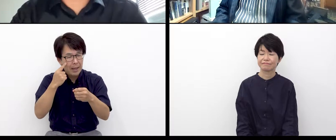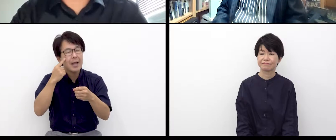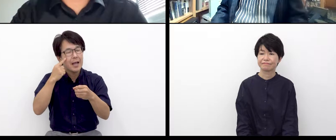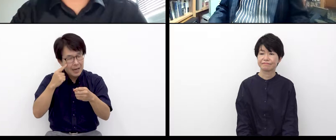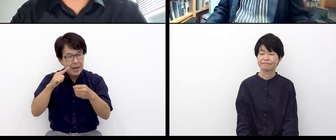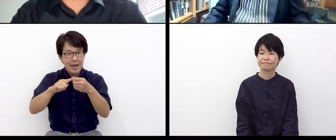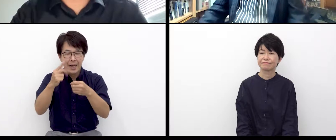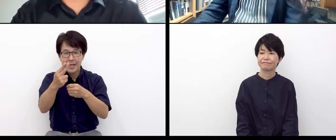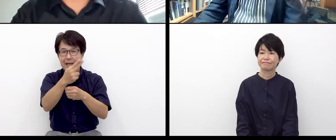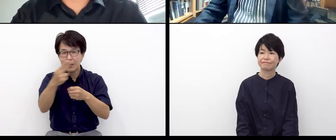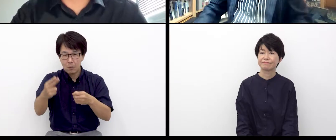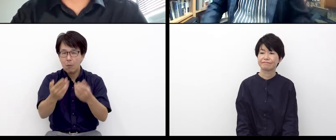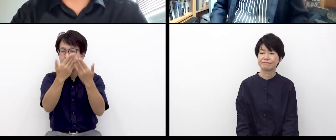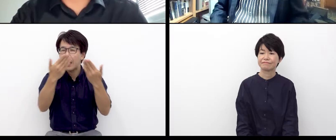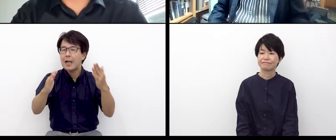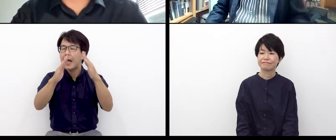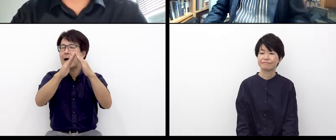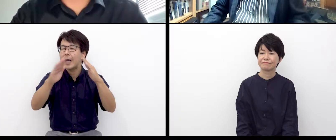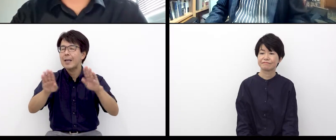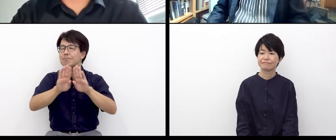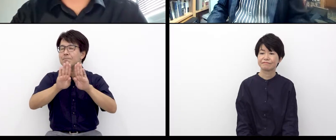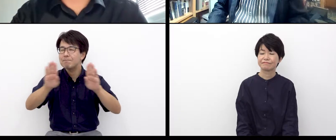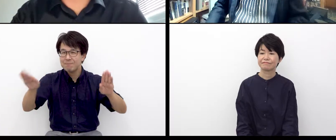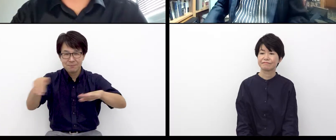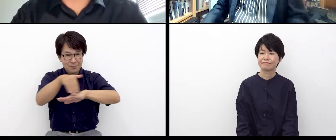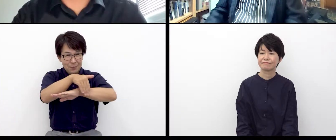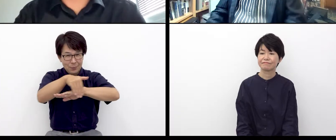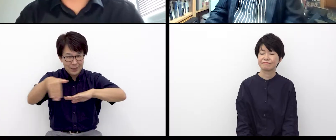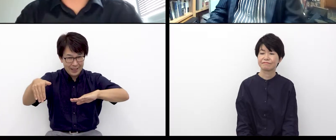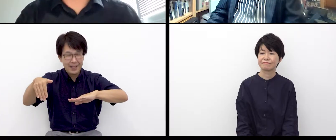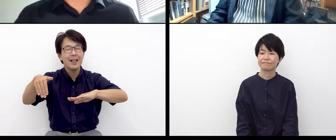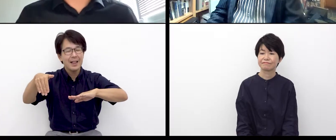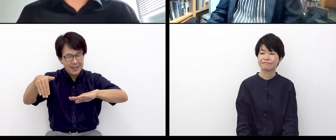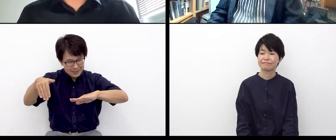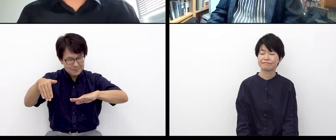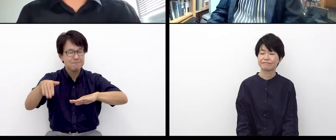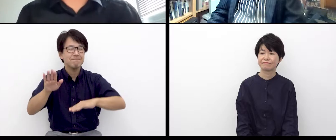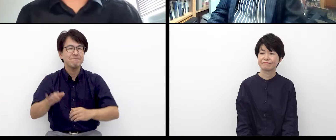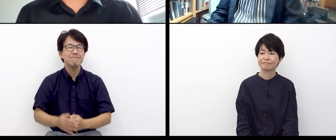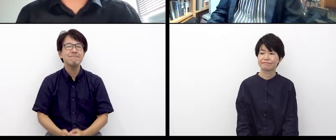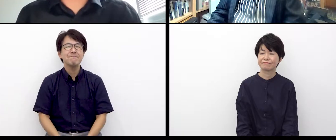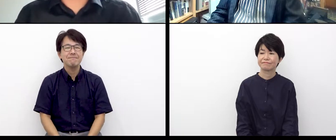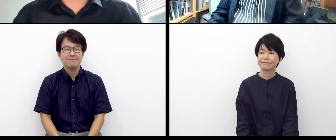We are planning an outcome exhibition next year.